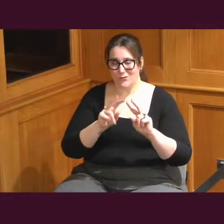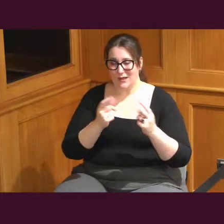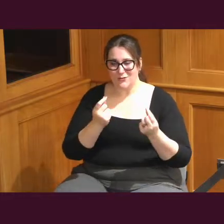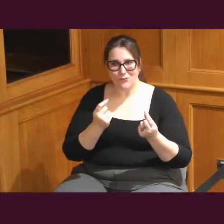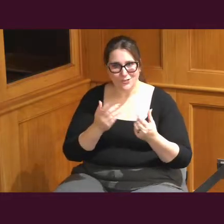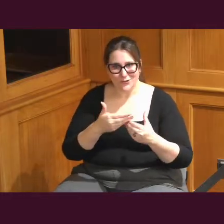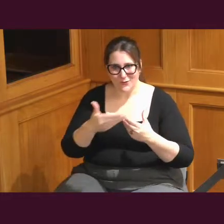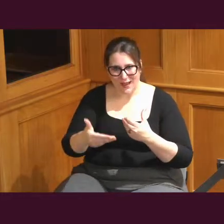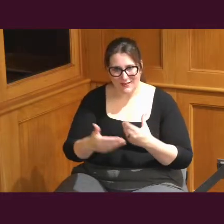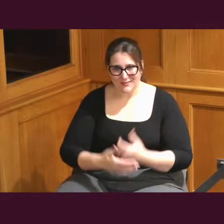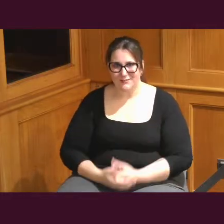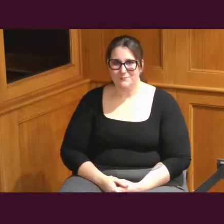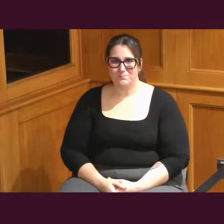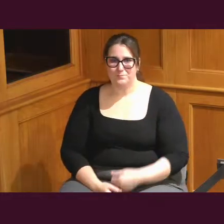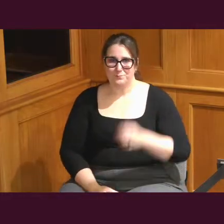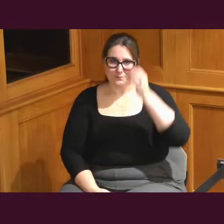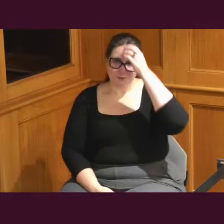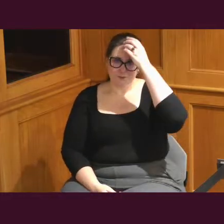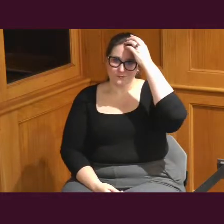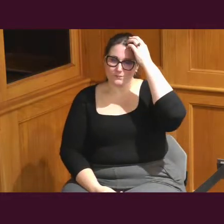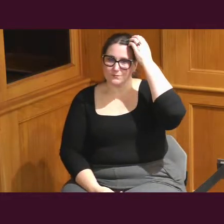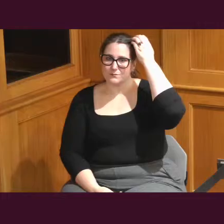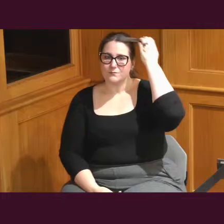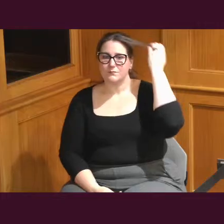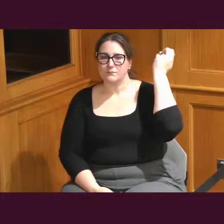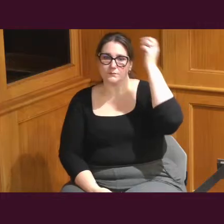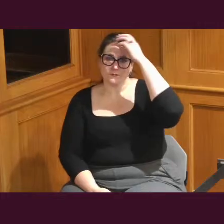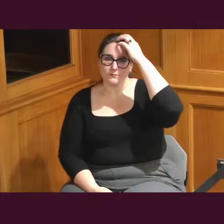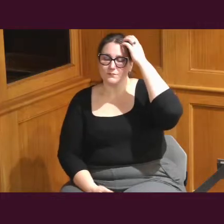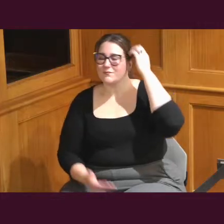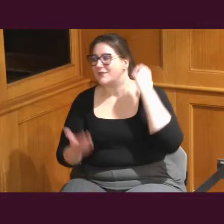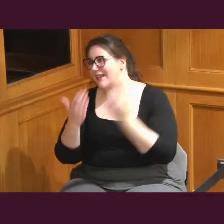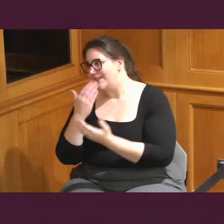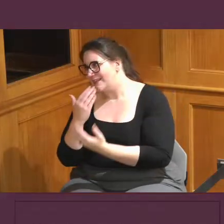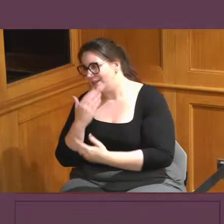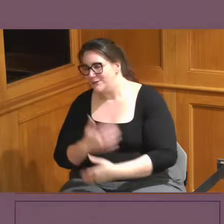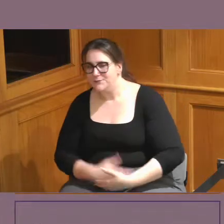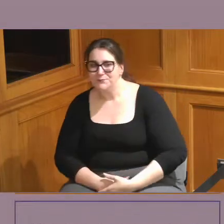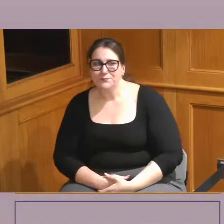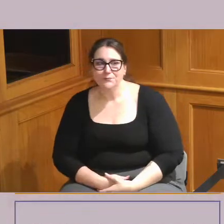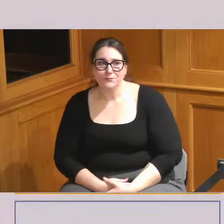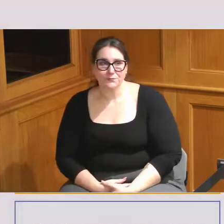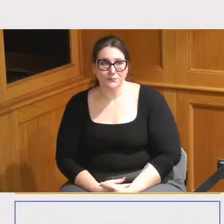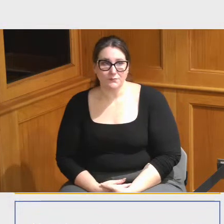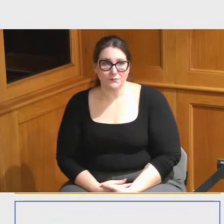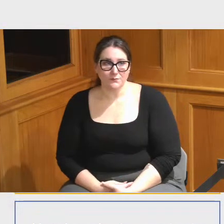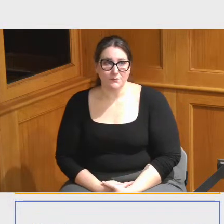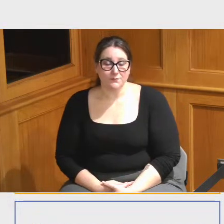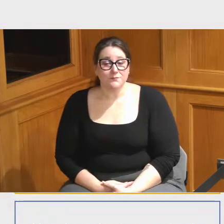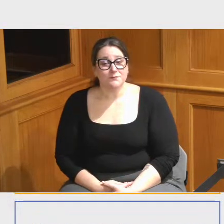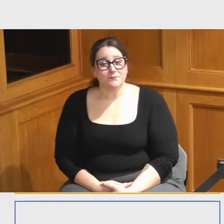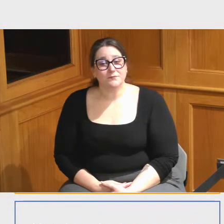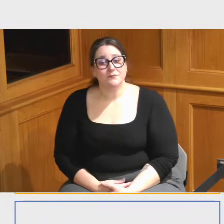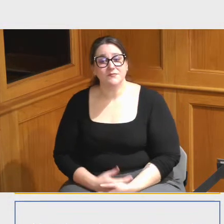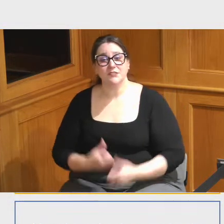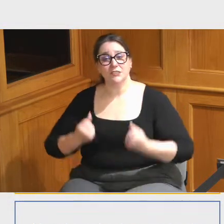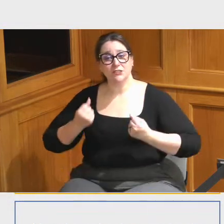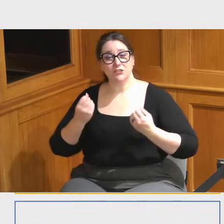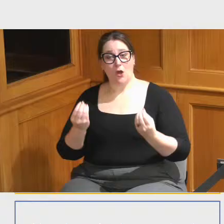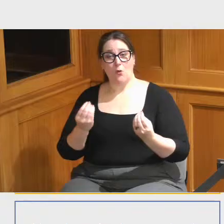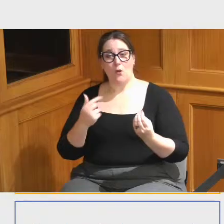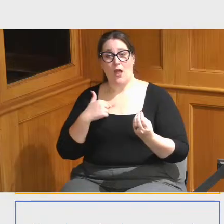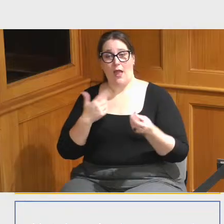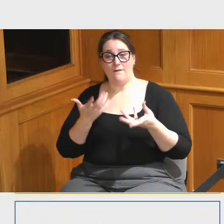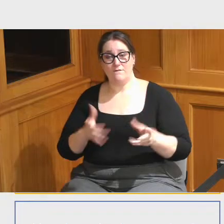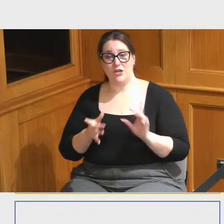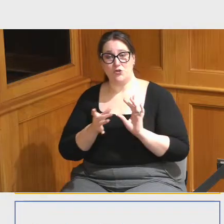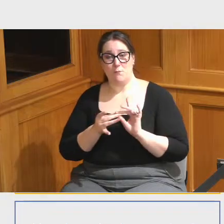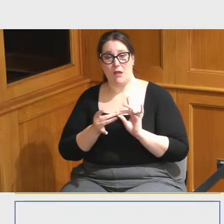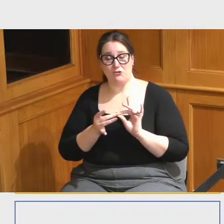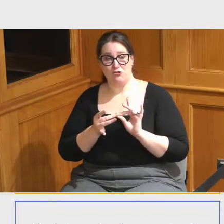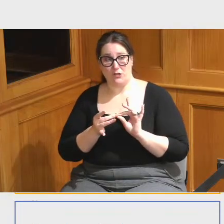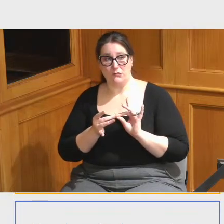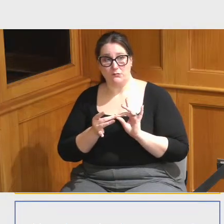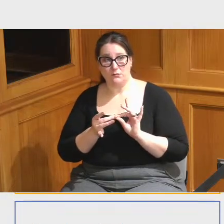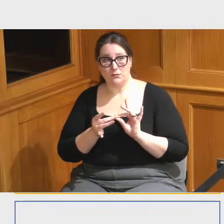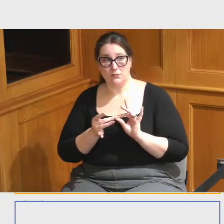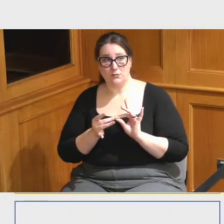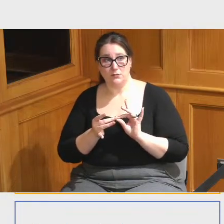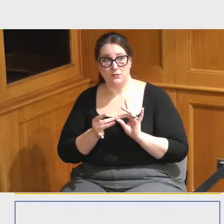questions. Thanks, Andrew. So I mentioned before that our firm undertook the financial feasibility